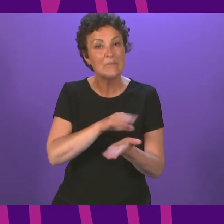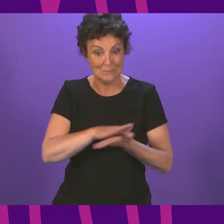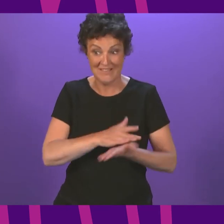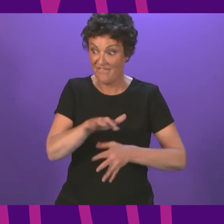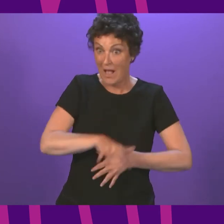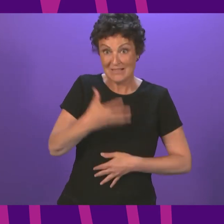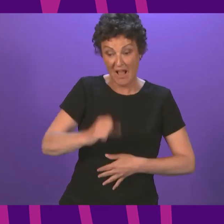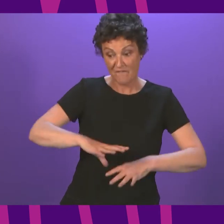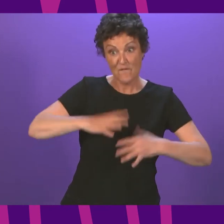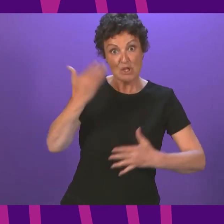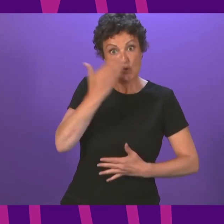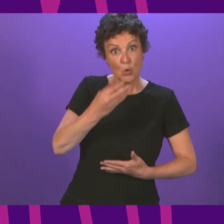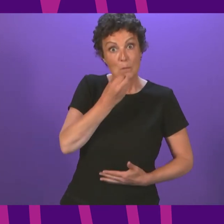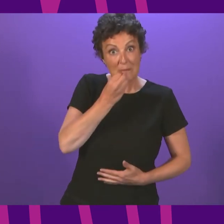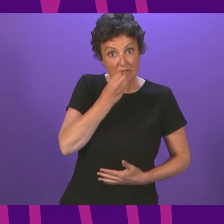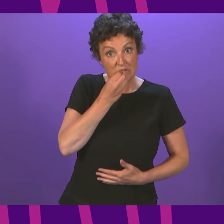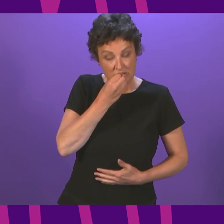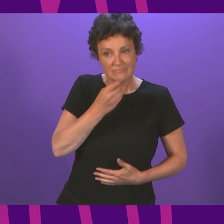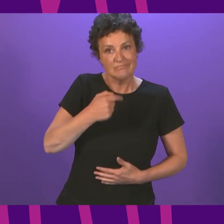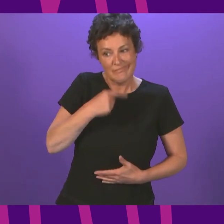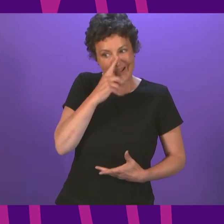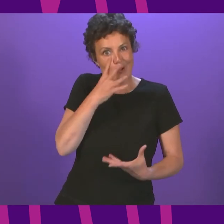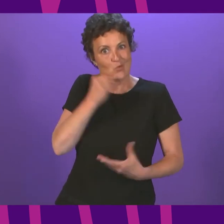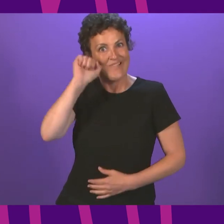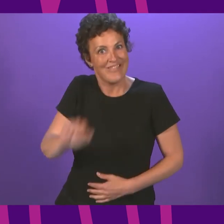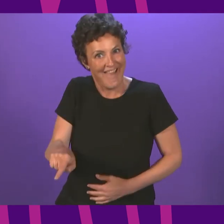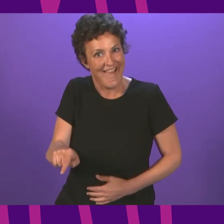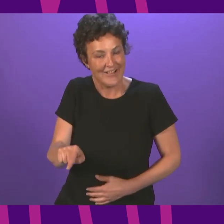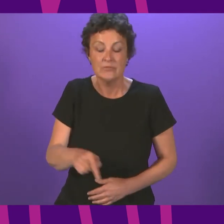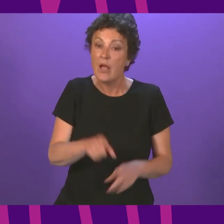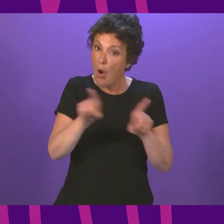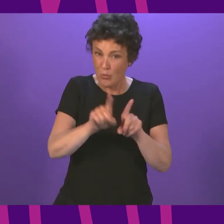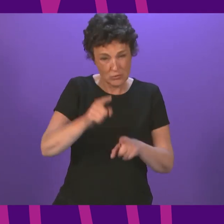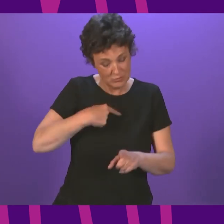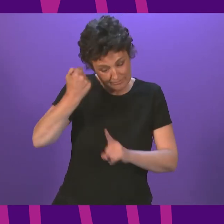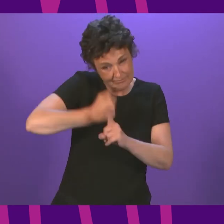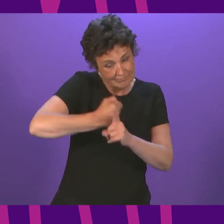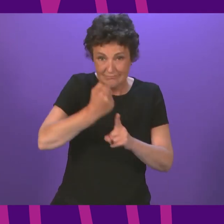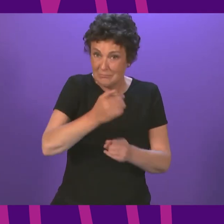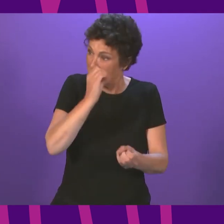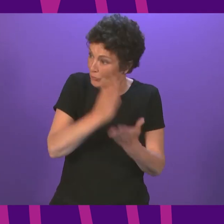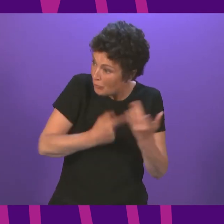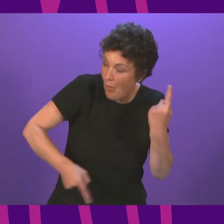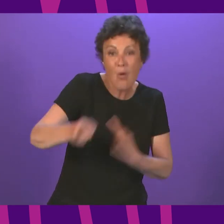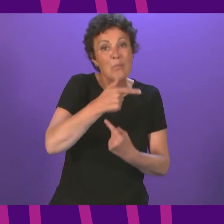making tackling child poverty a national mission, as has been set out in this Parliament and was reiterated by the Cabinet Secretary for Social Justice, Housing and Local Government